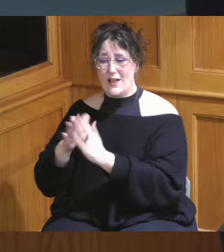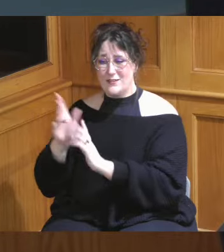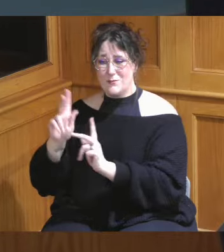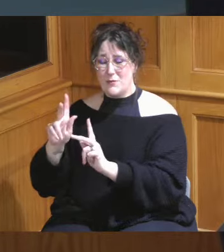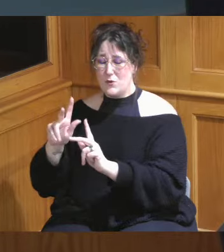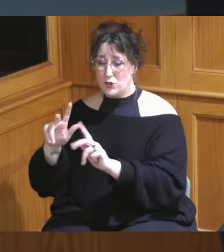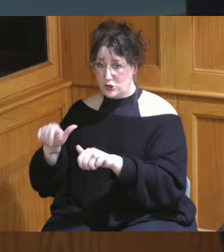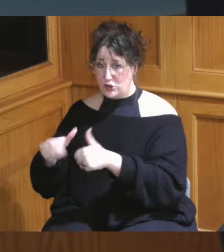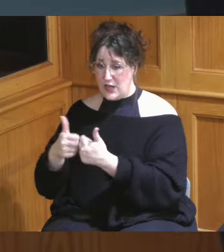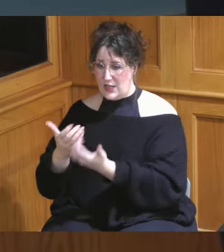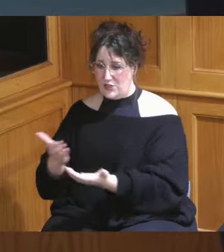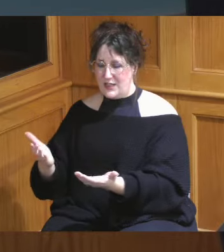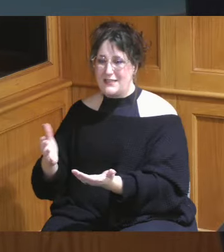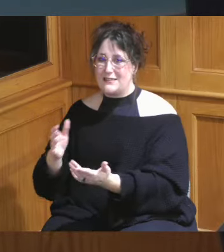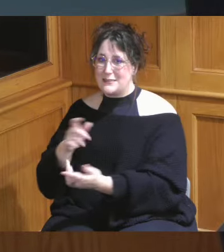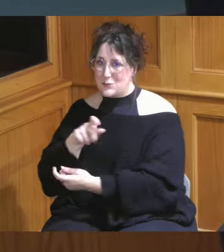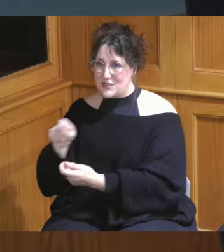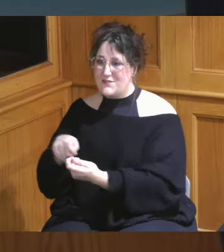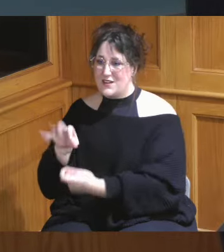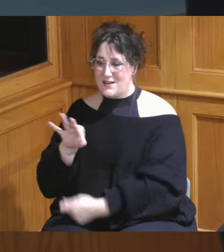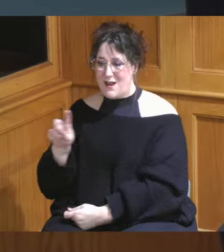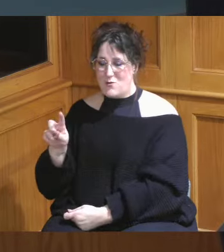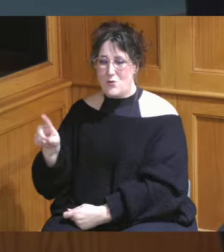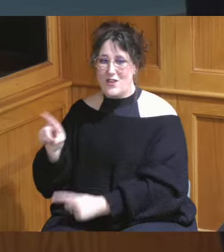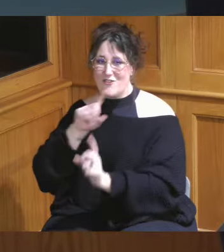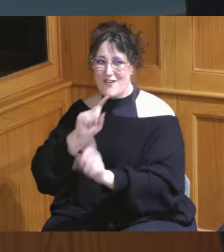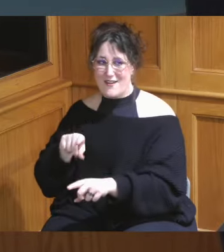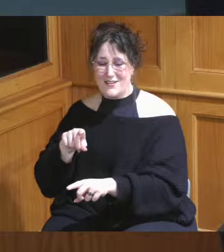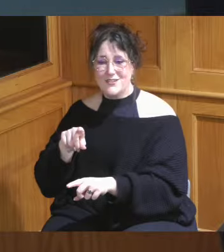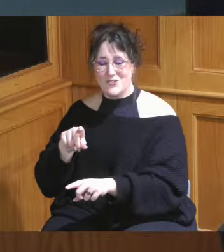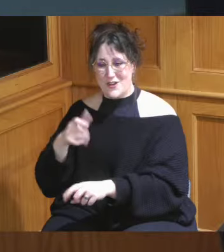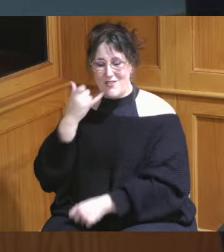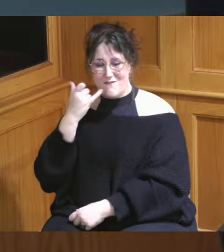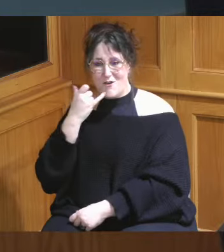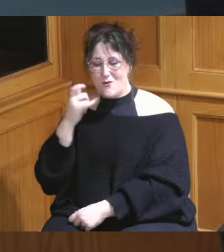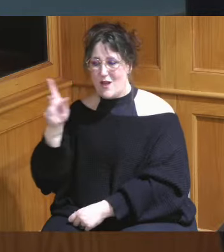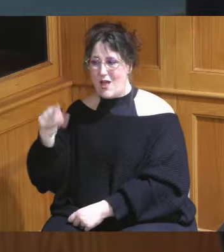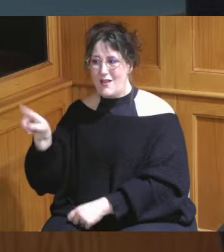particularly at 911 when they're answering the phone on people's worst day and the old building